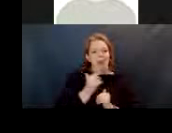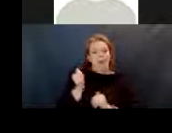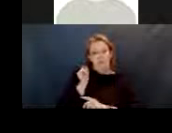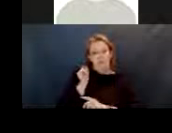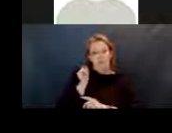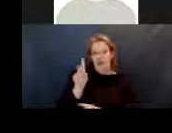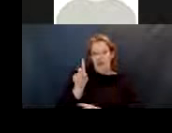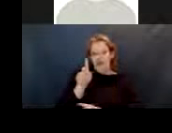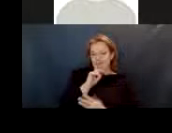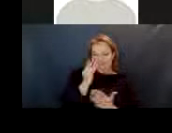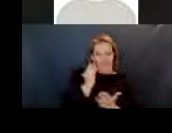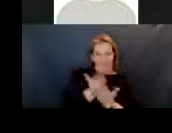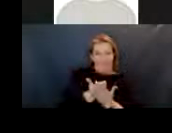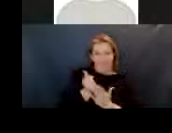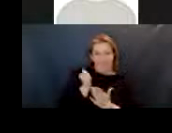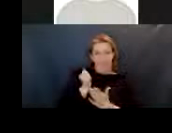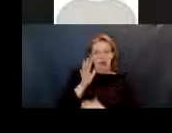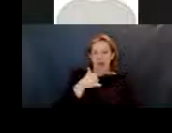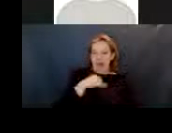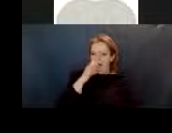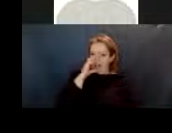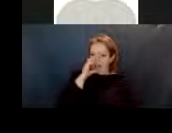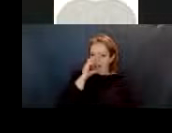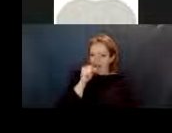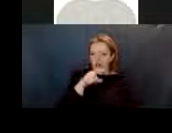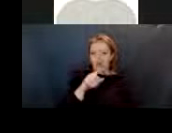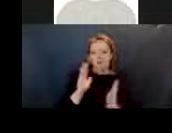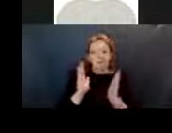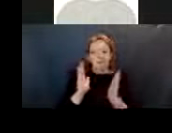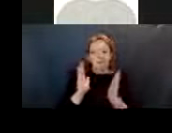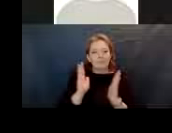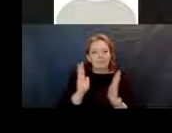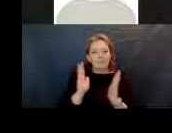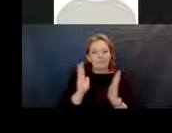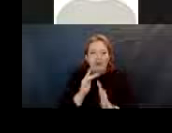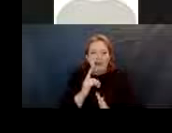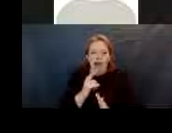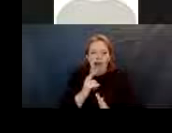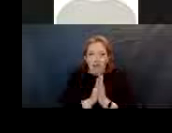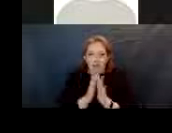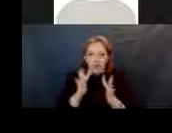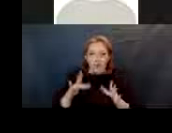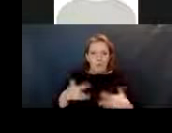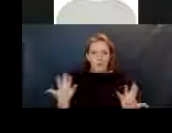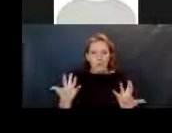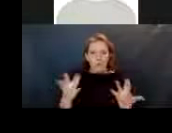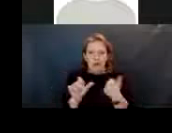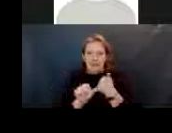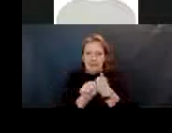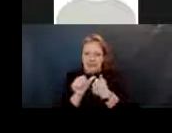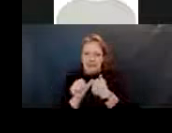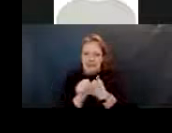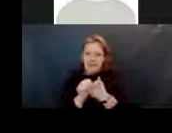I'm, I'm really interested in in danger of, you know, natural dangers, you know, running